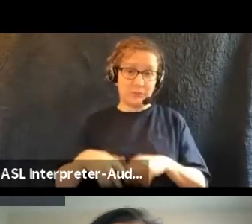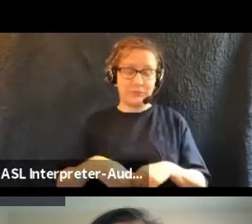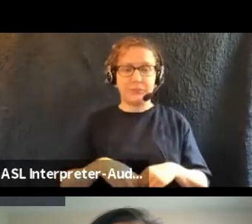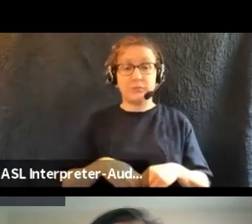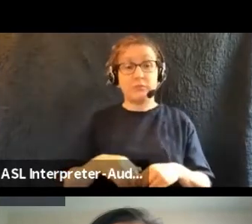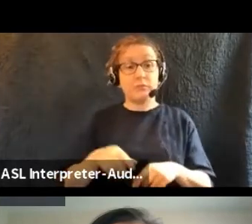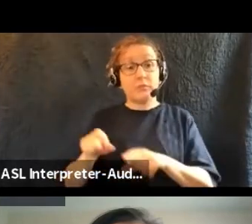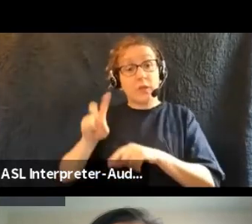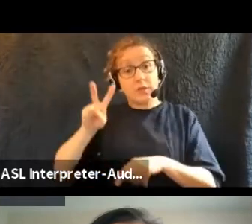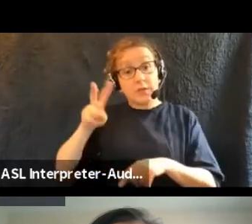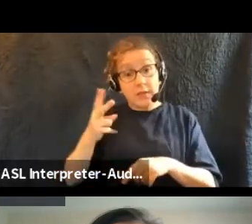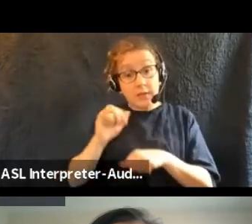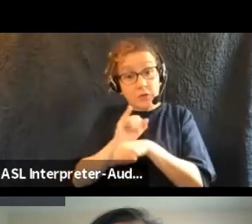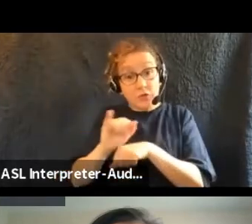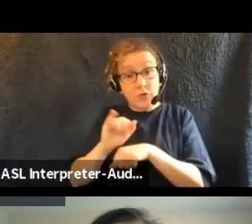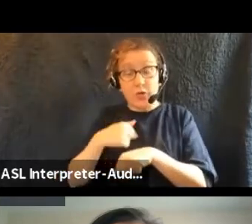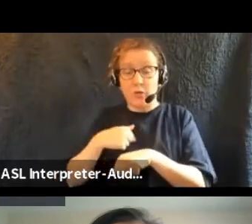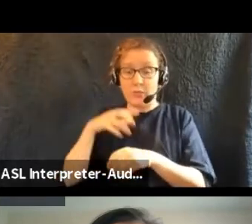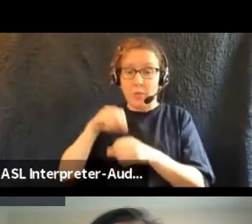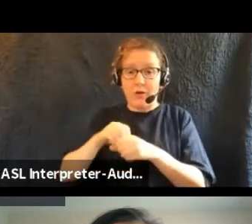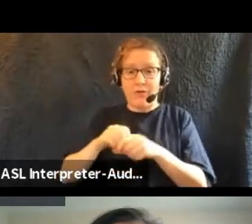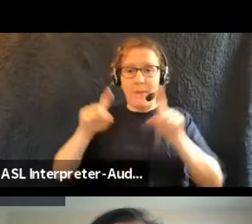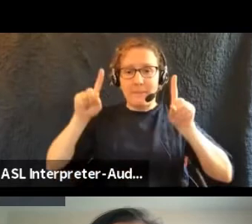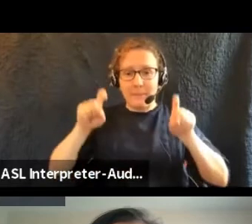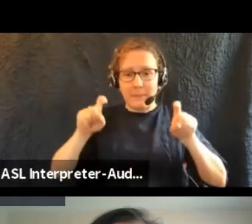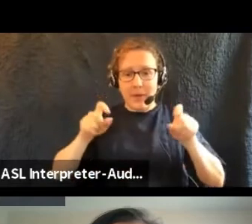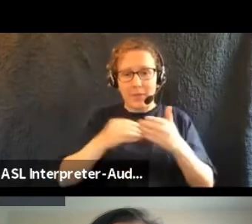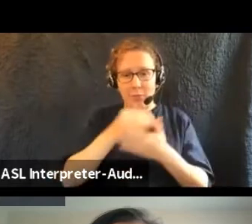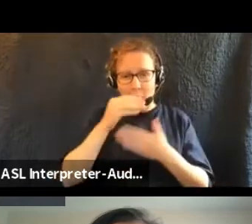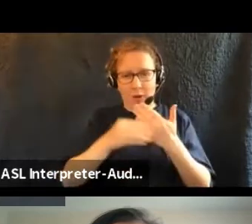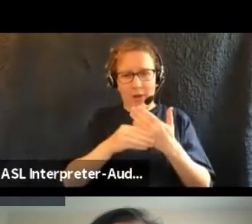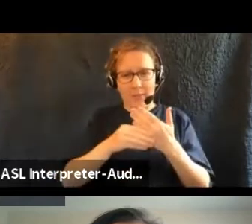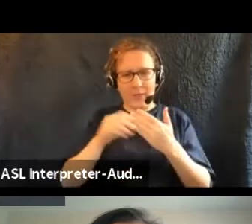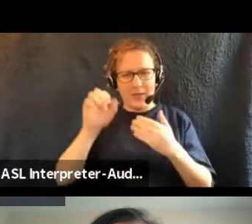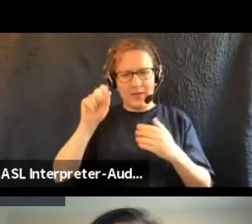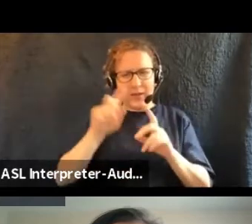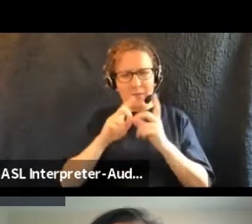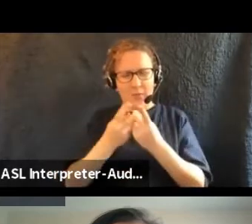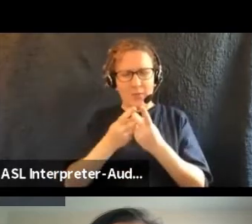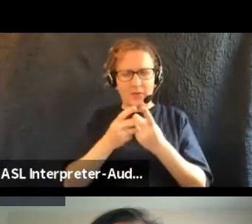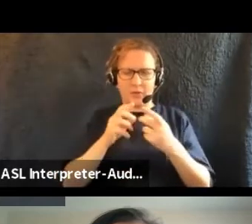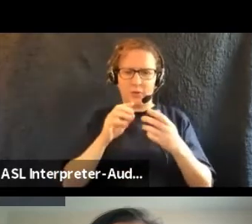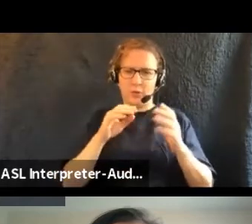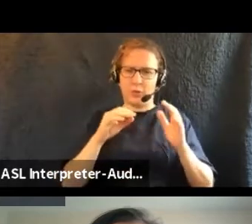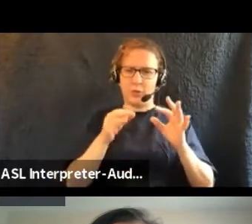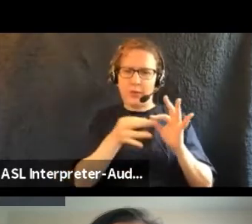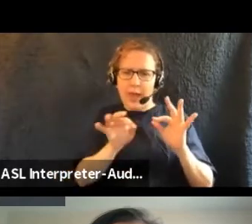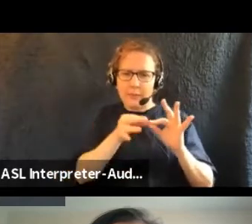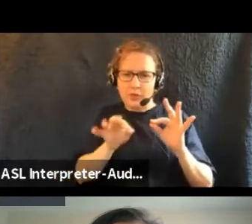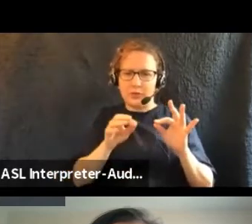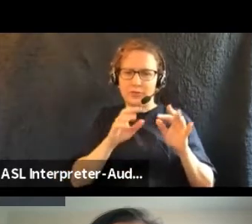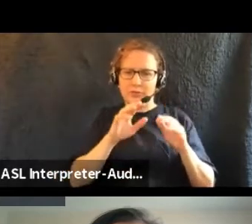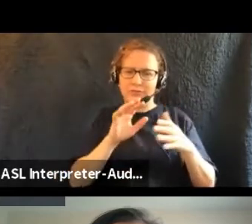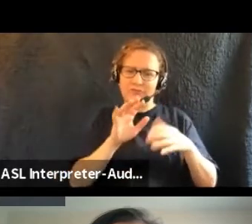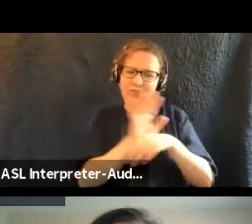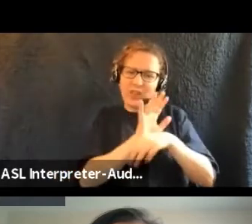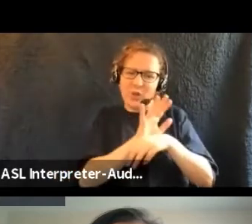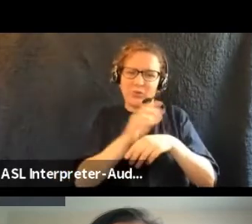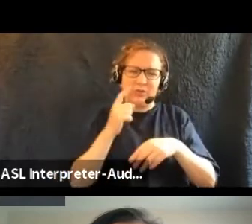caption the videos that they released for press releases and embassy videos, in English